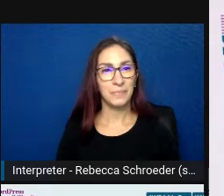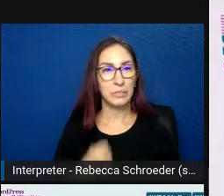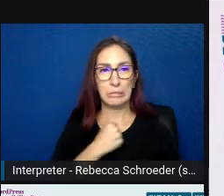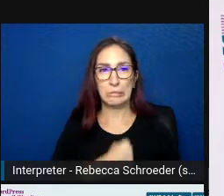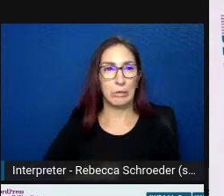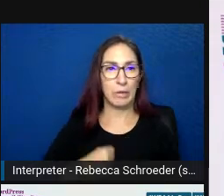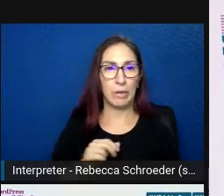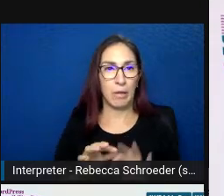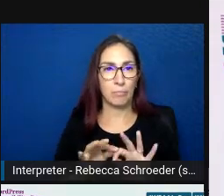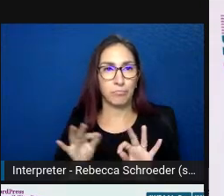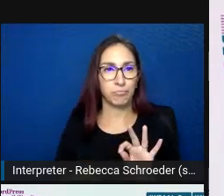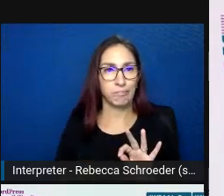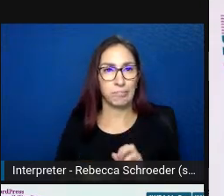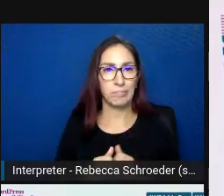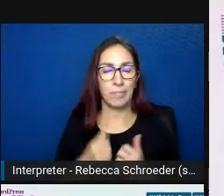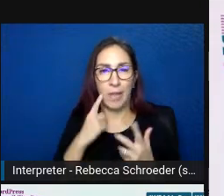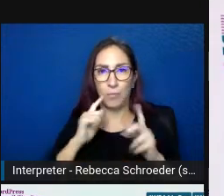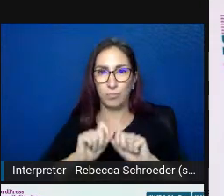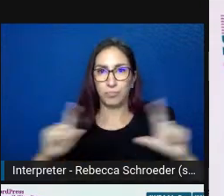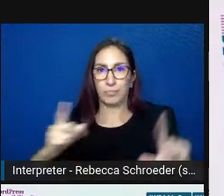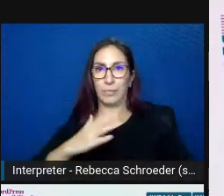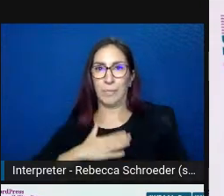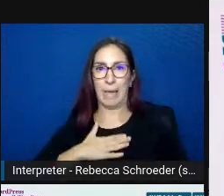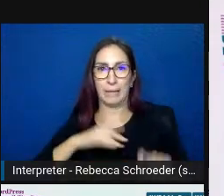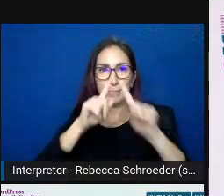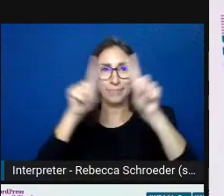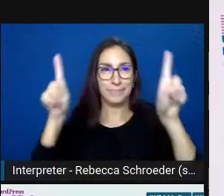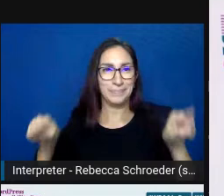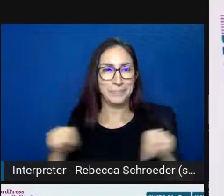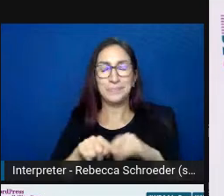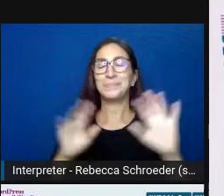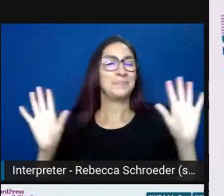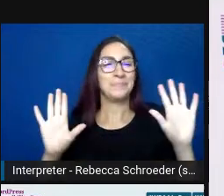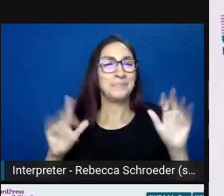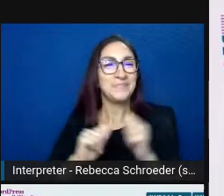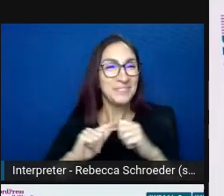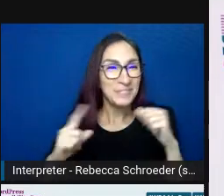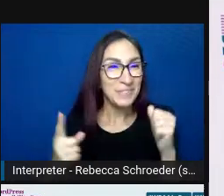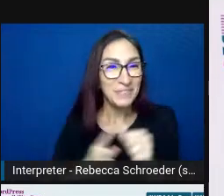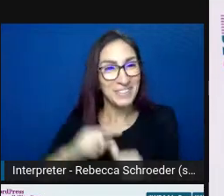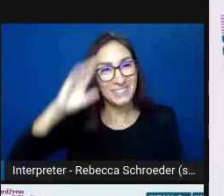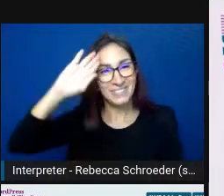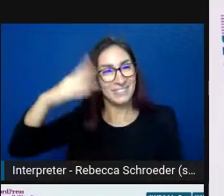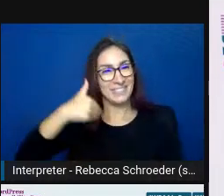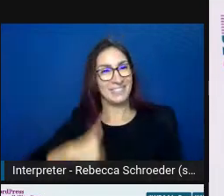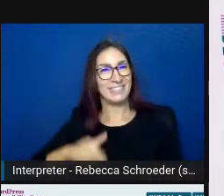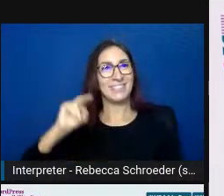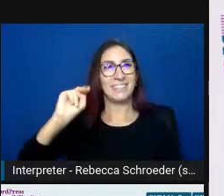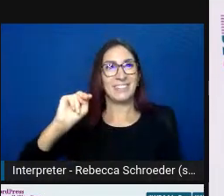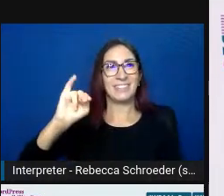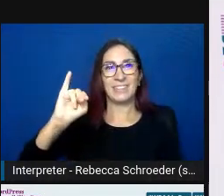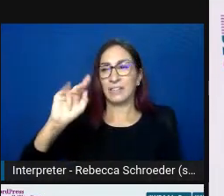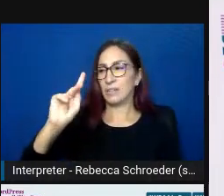As I move through my slideshow. First of all, I'm Nikole, and this is Annie, as we were introduced.